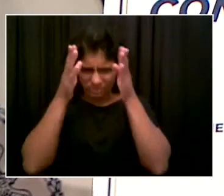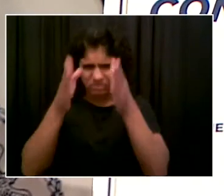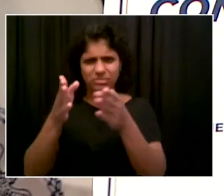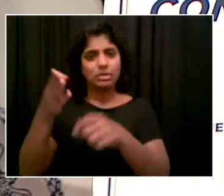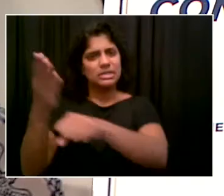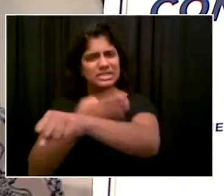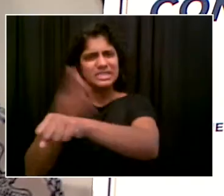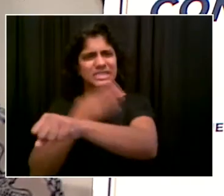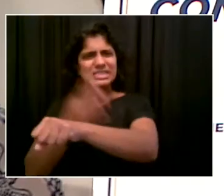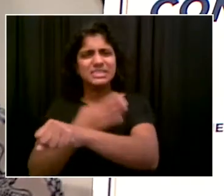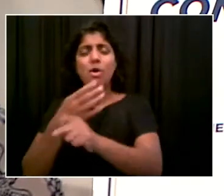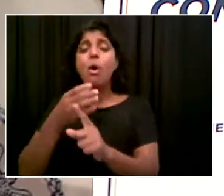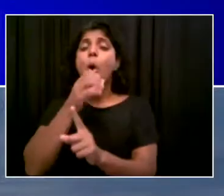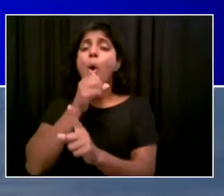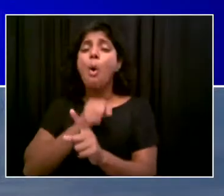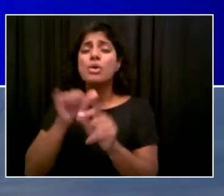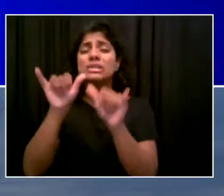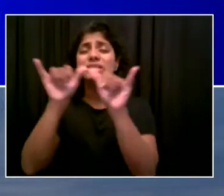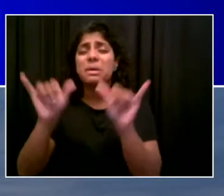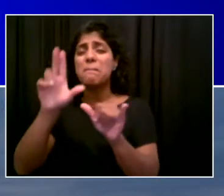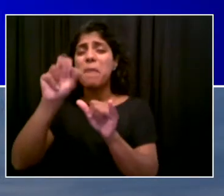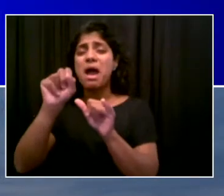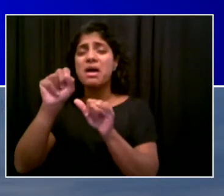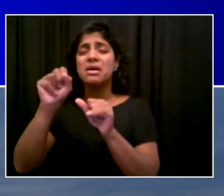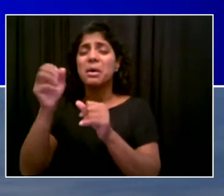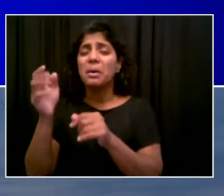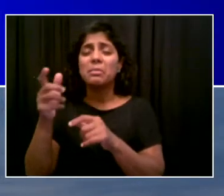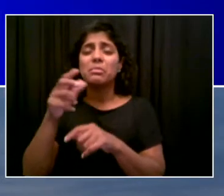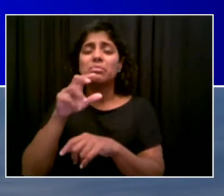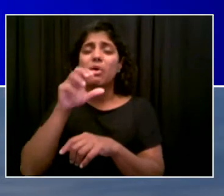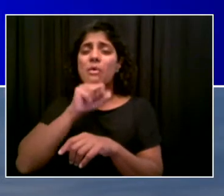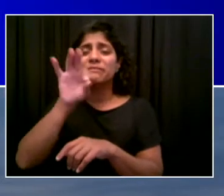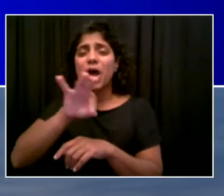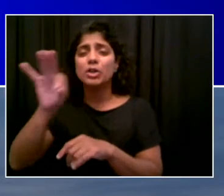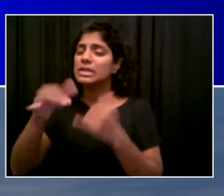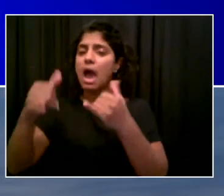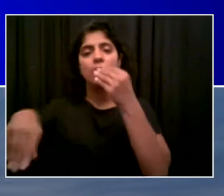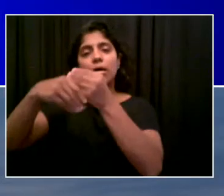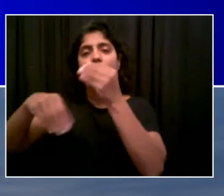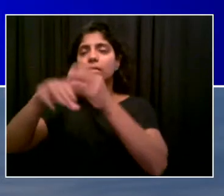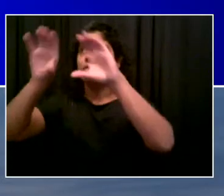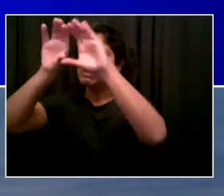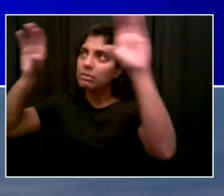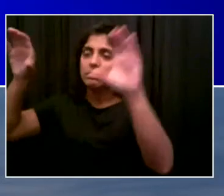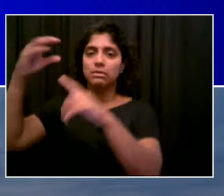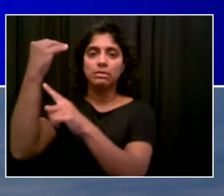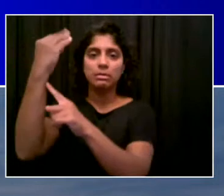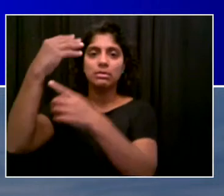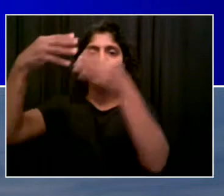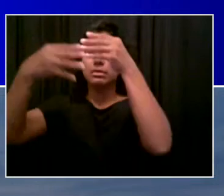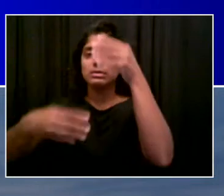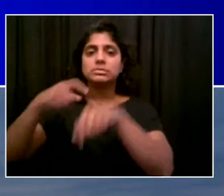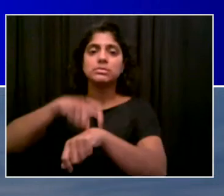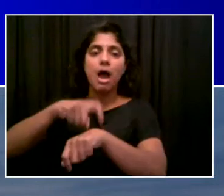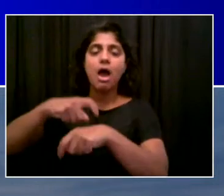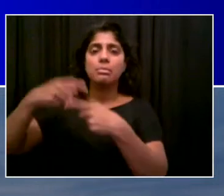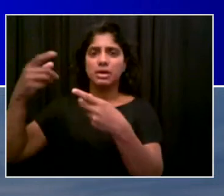THIS IS THE DIFFERENCE MAKER RIGHT HERE.